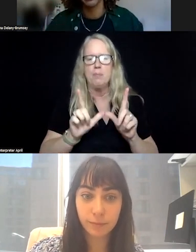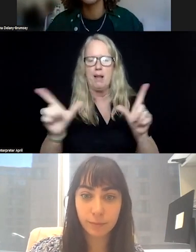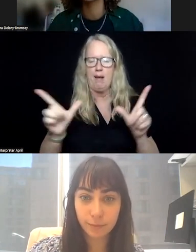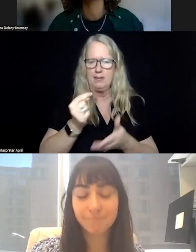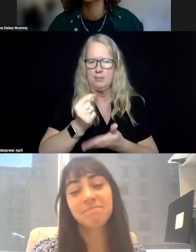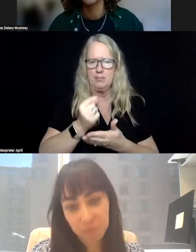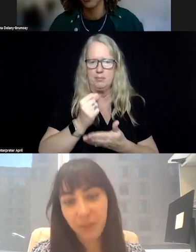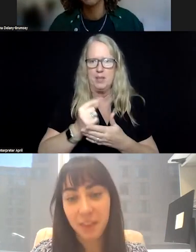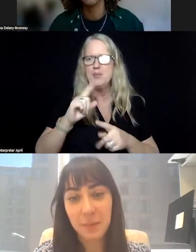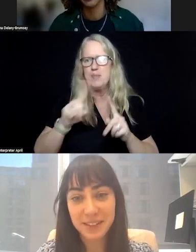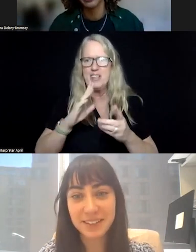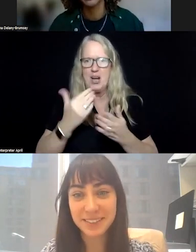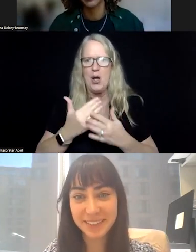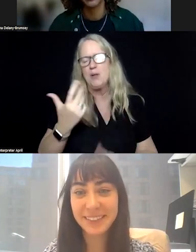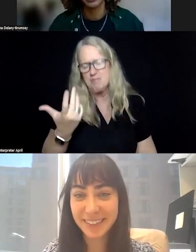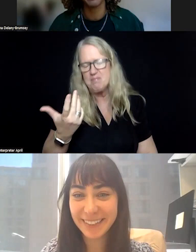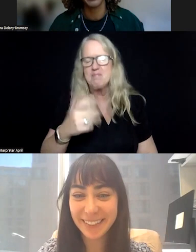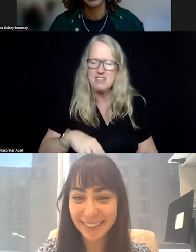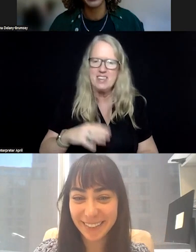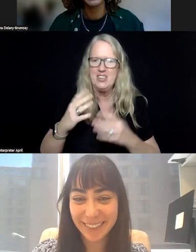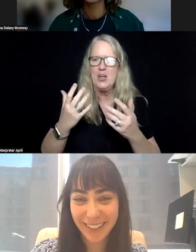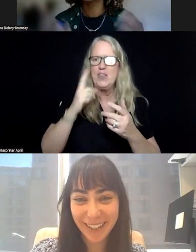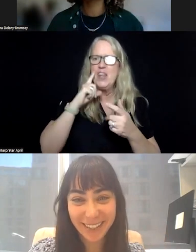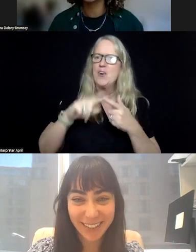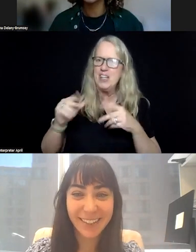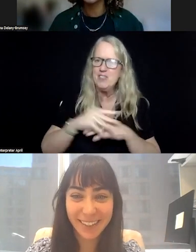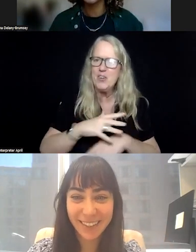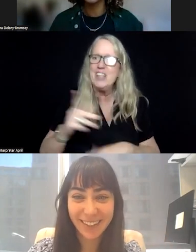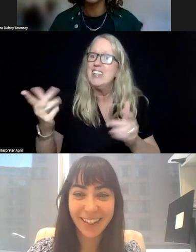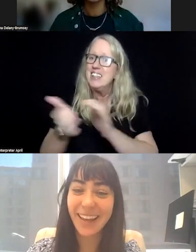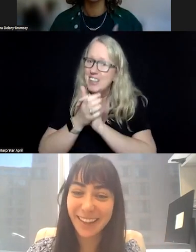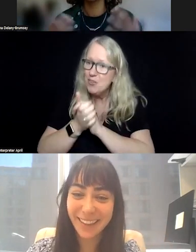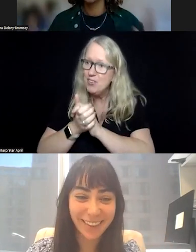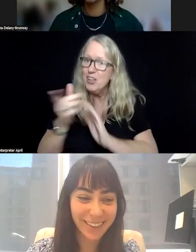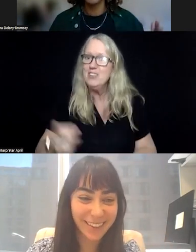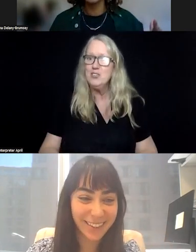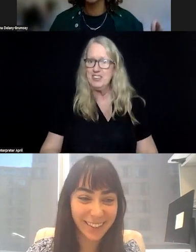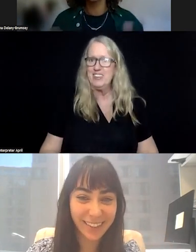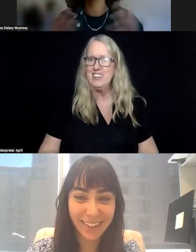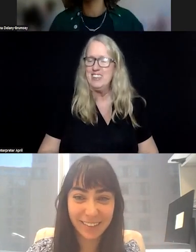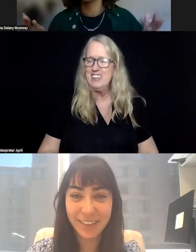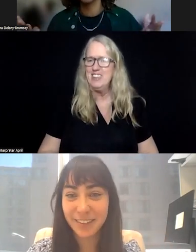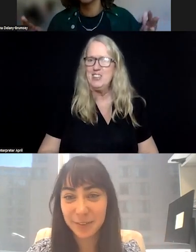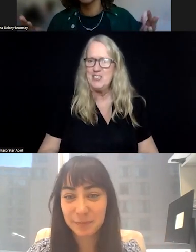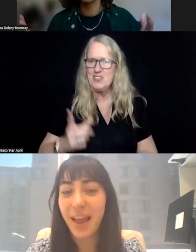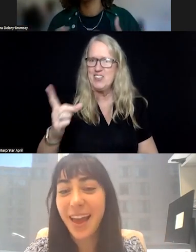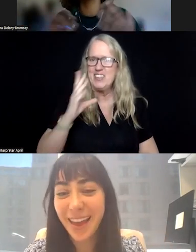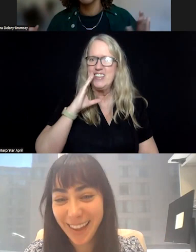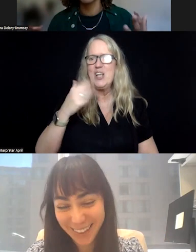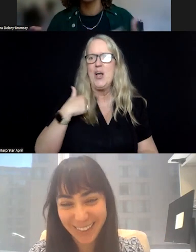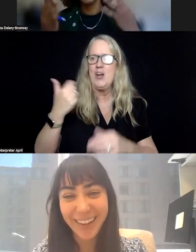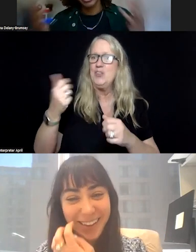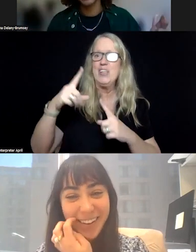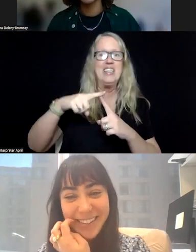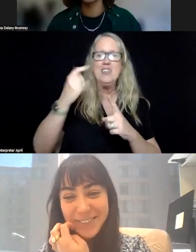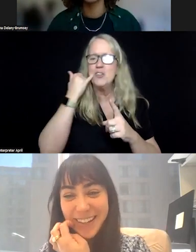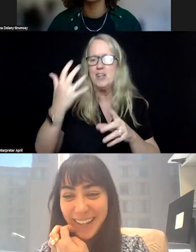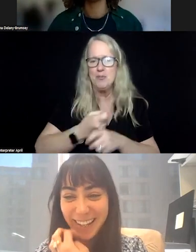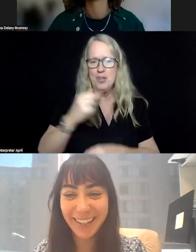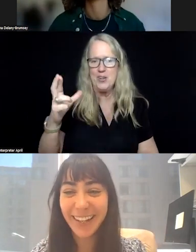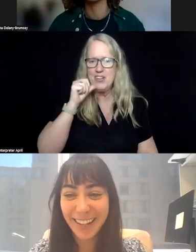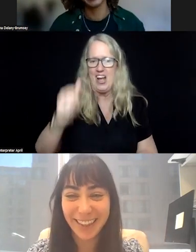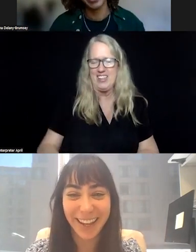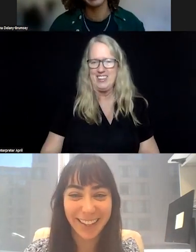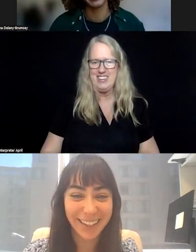BIOLOGIST. SO YOU GET THE T-SHIRT.